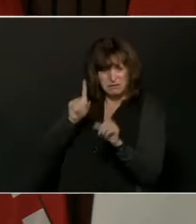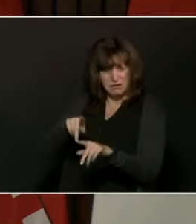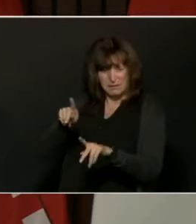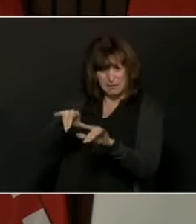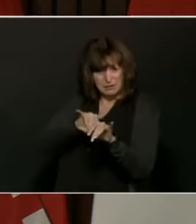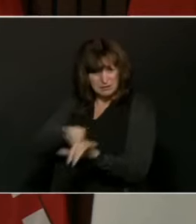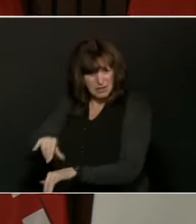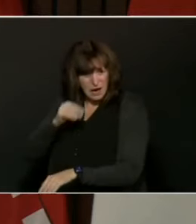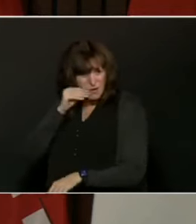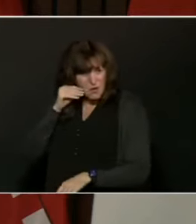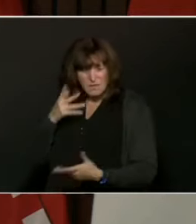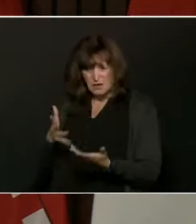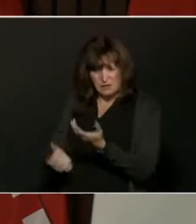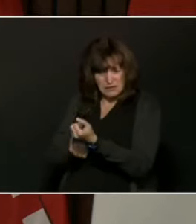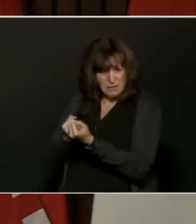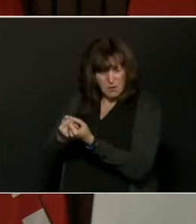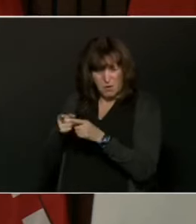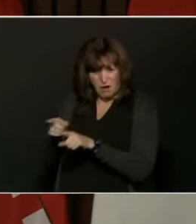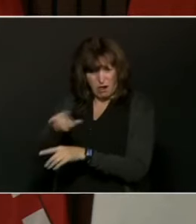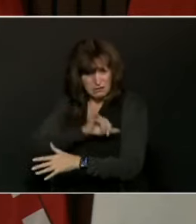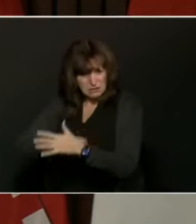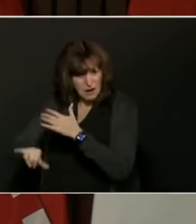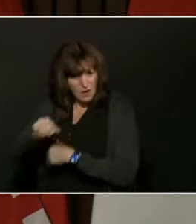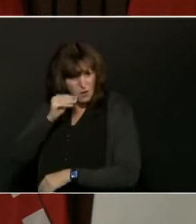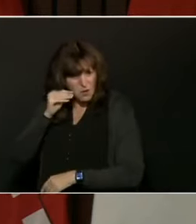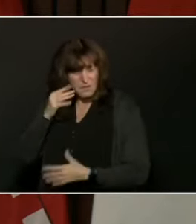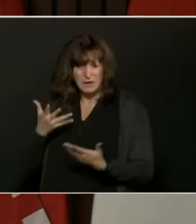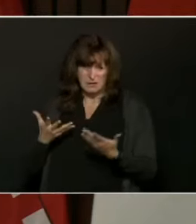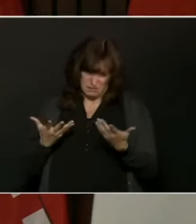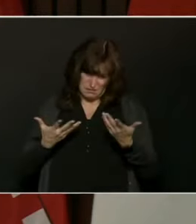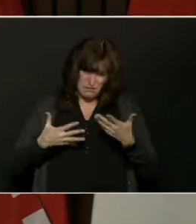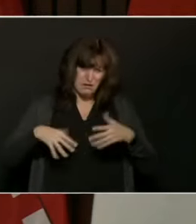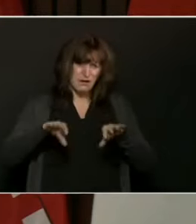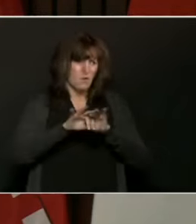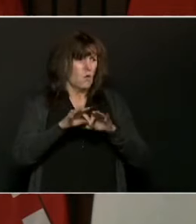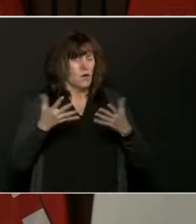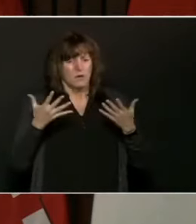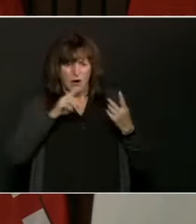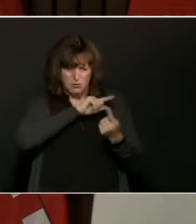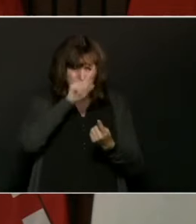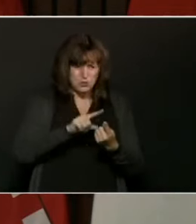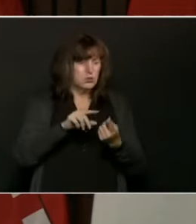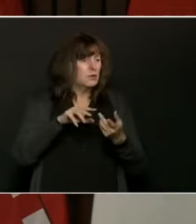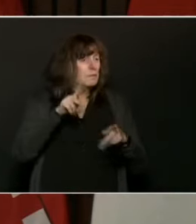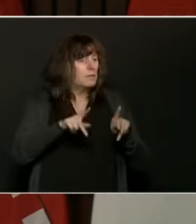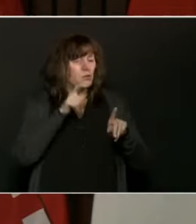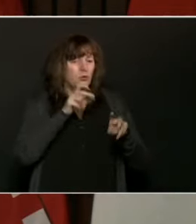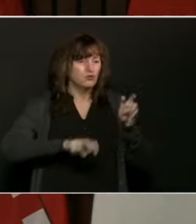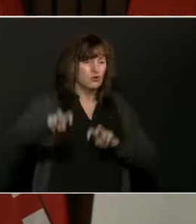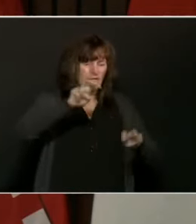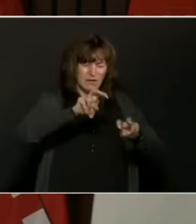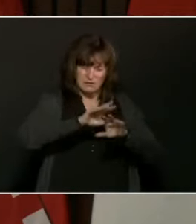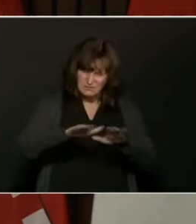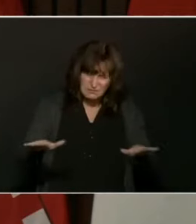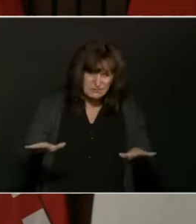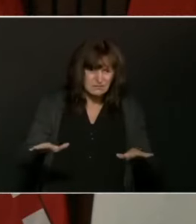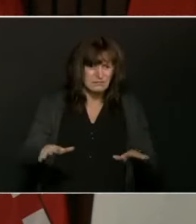ANYTHING THAT KEEPS PEOPLE HOME, ALLOWS THEM TO BE AT HOME, SUPPORTS THEM TO BE AT HOME IS CRITICAL.